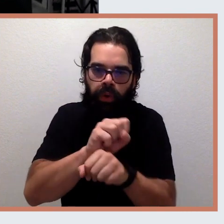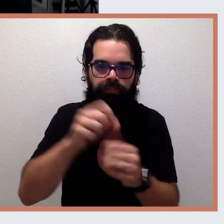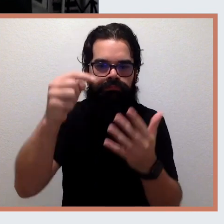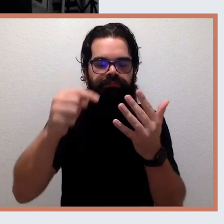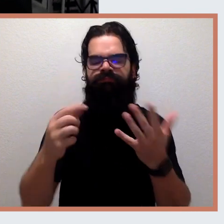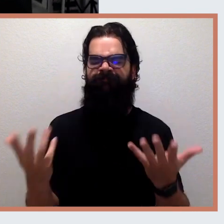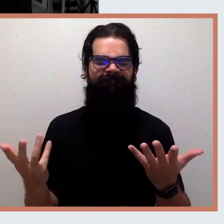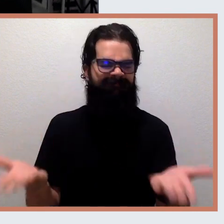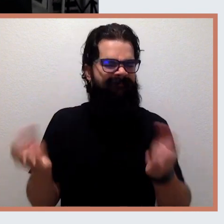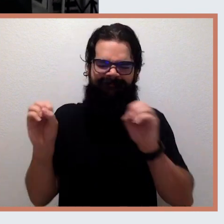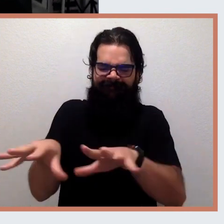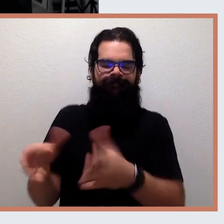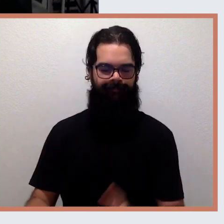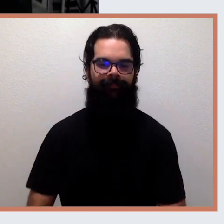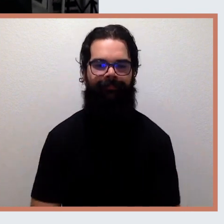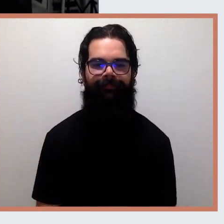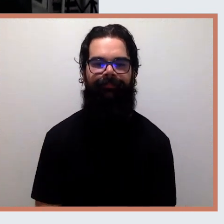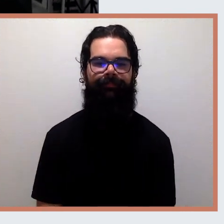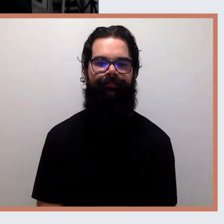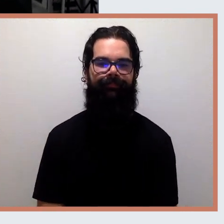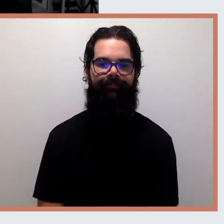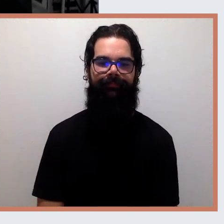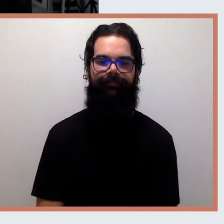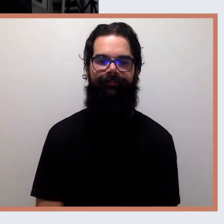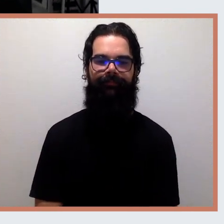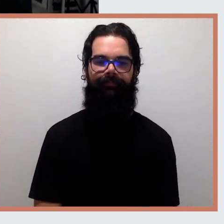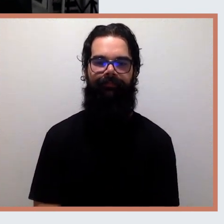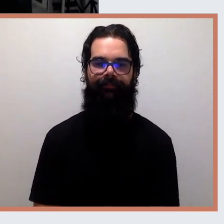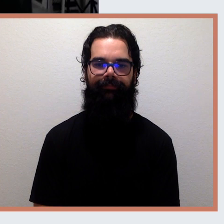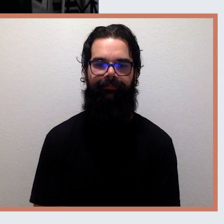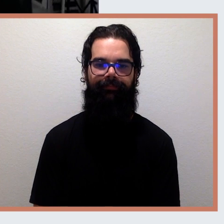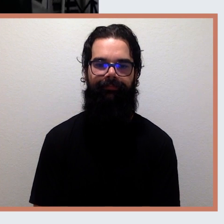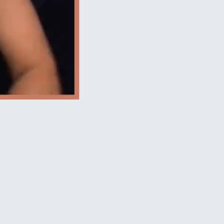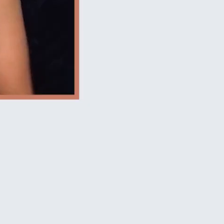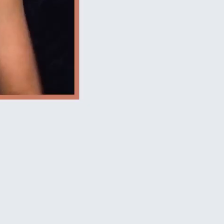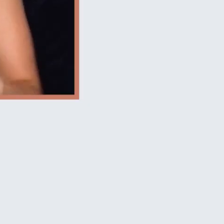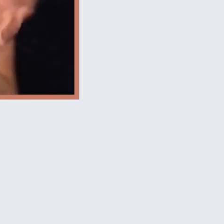it's just living life to the best that I can, so... And that's why I love following your Instagram.